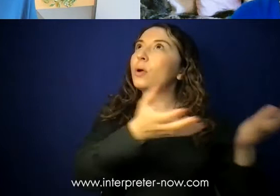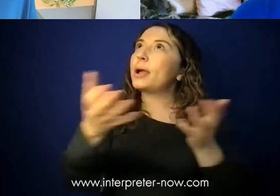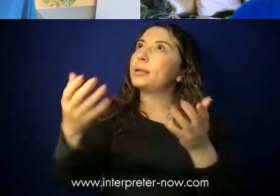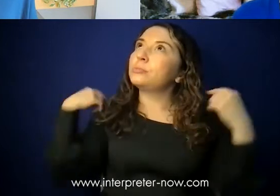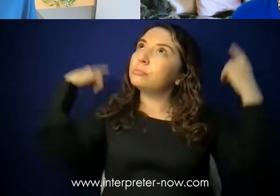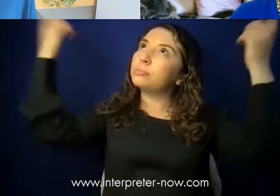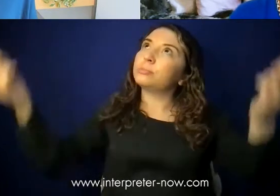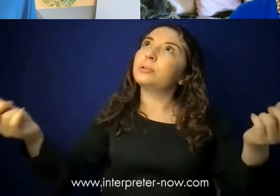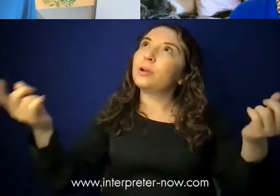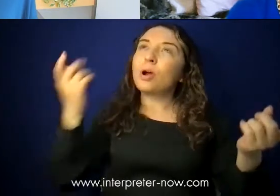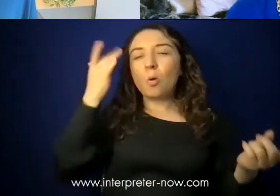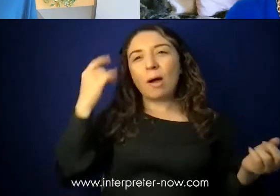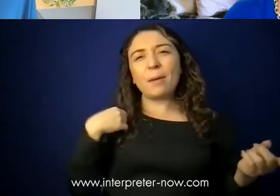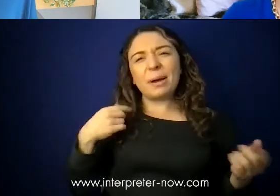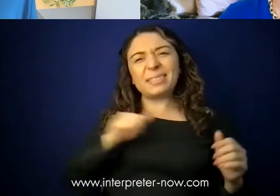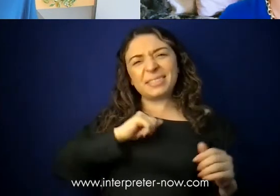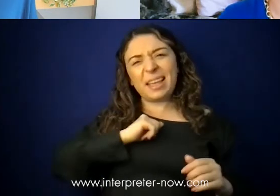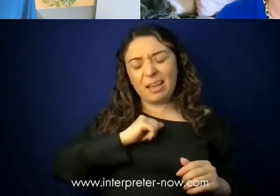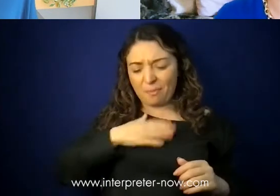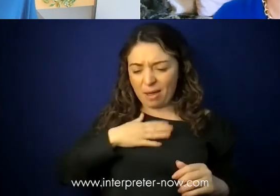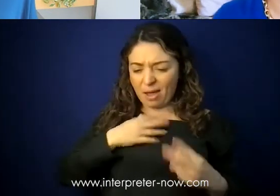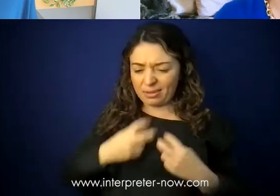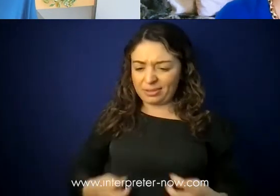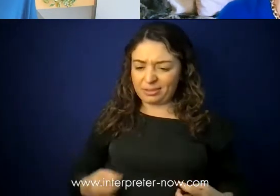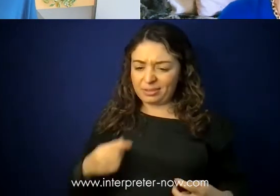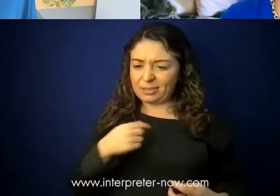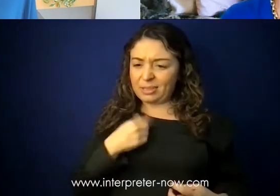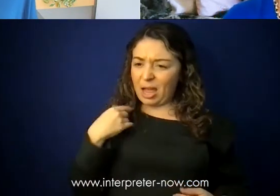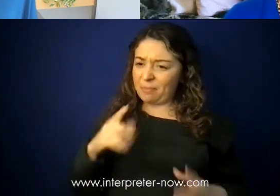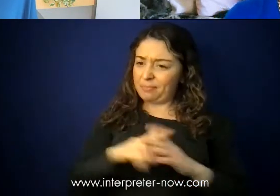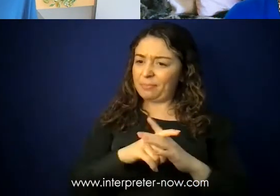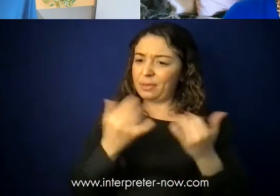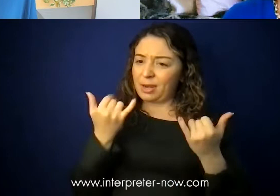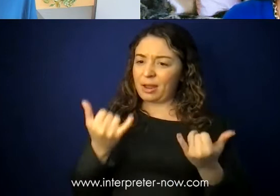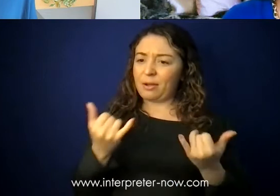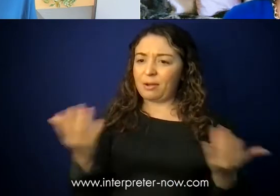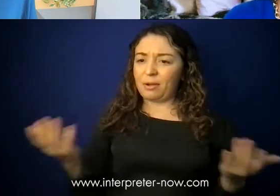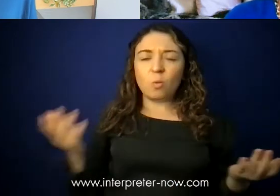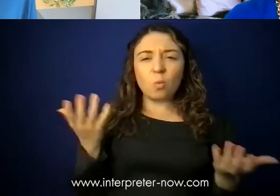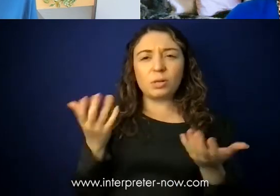Why am I bringing this up now if this has been going on for a while, so what's changed for me?